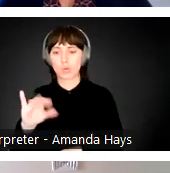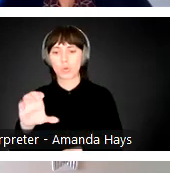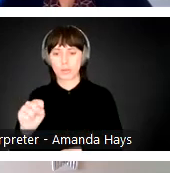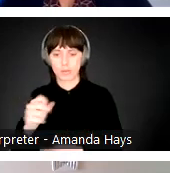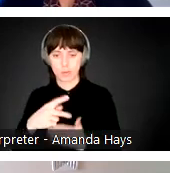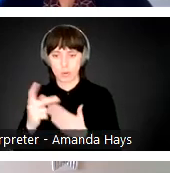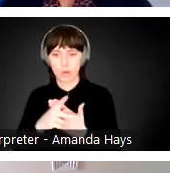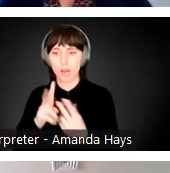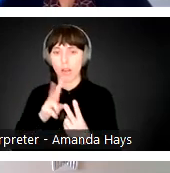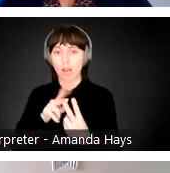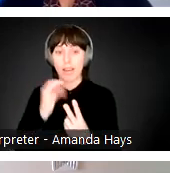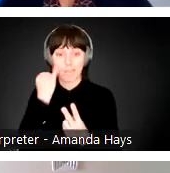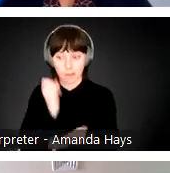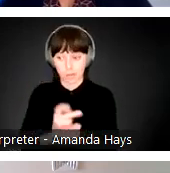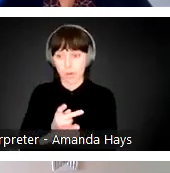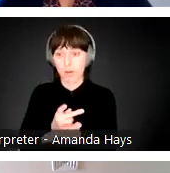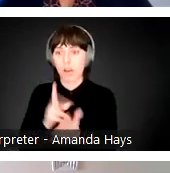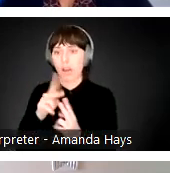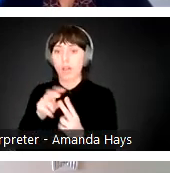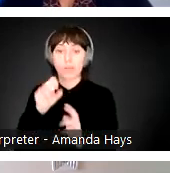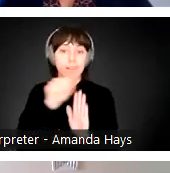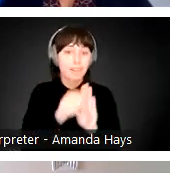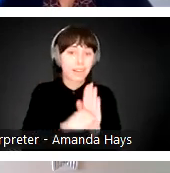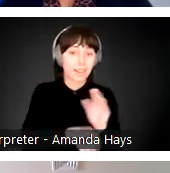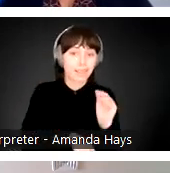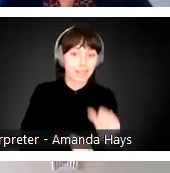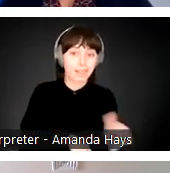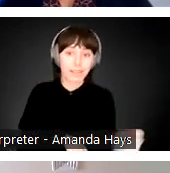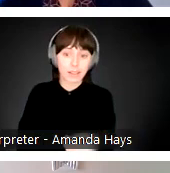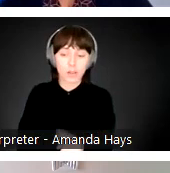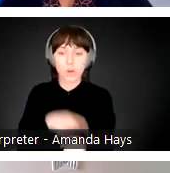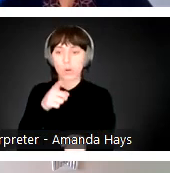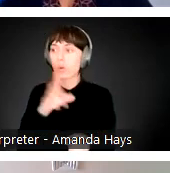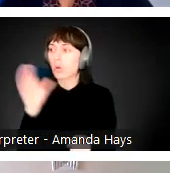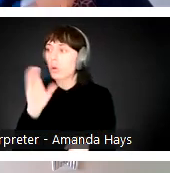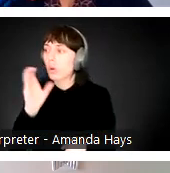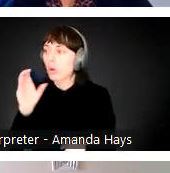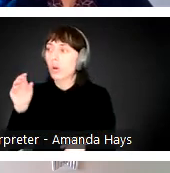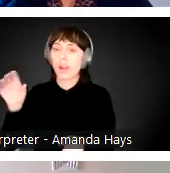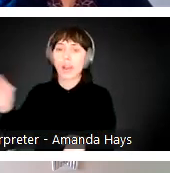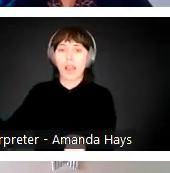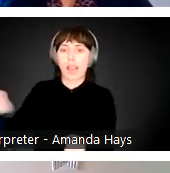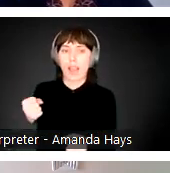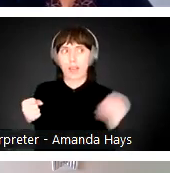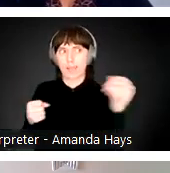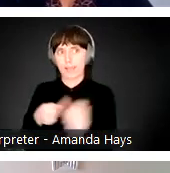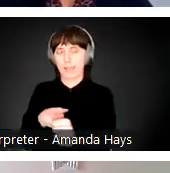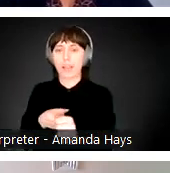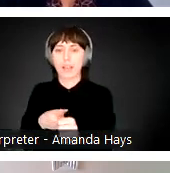state hires folks to come into your home. I think what's difficult is, even once